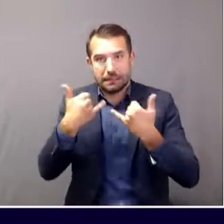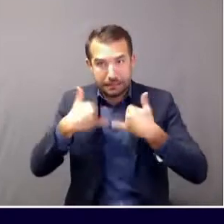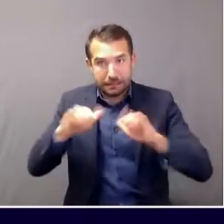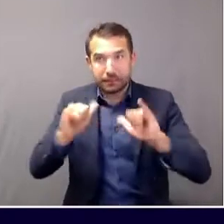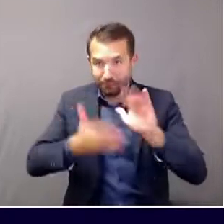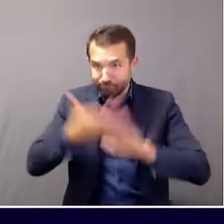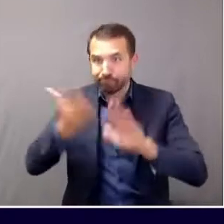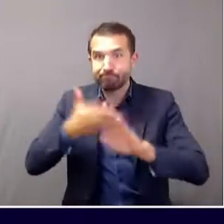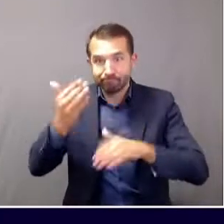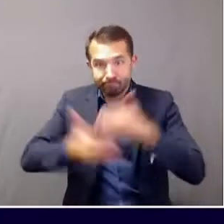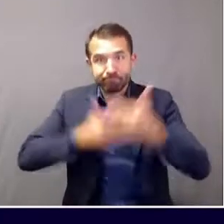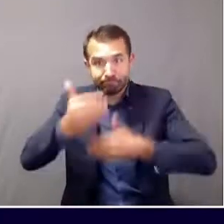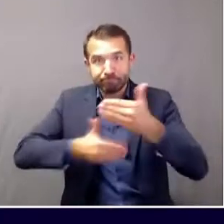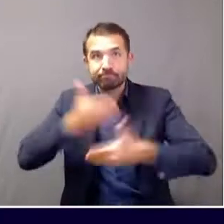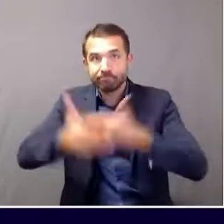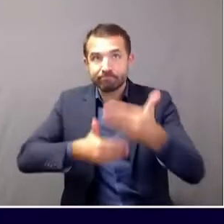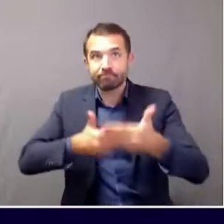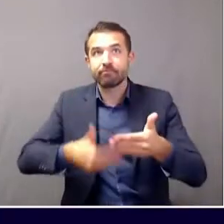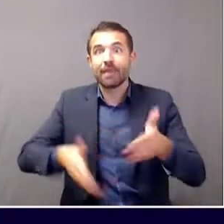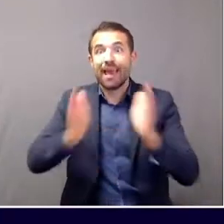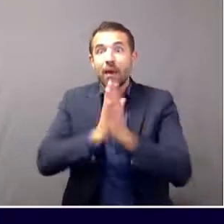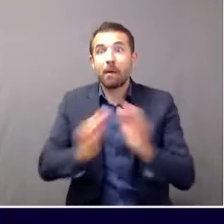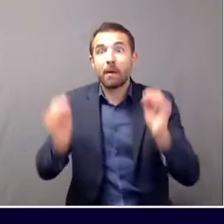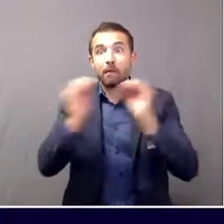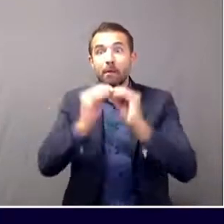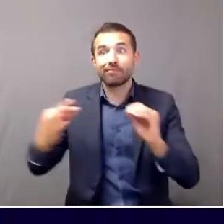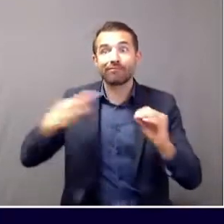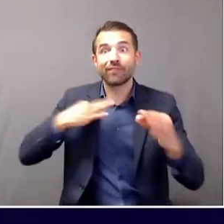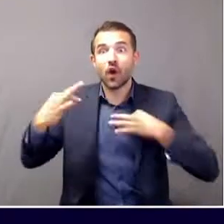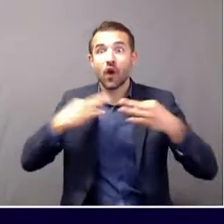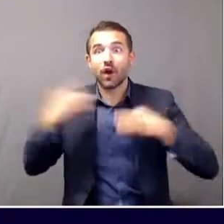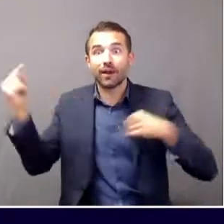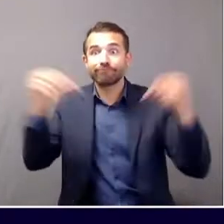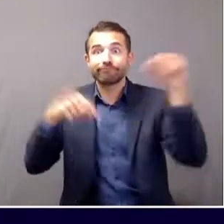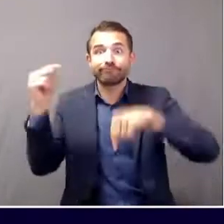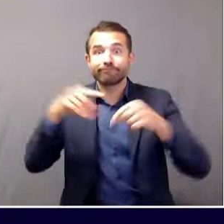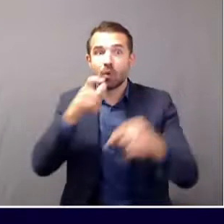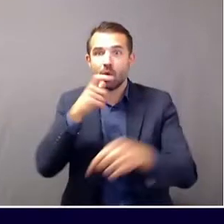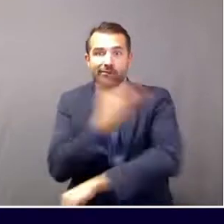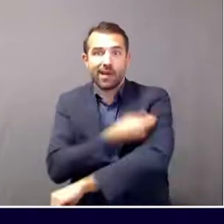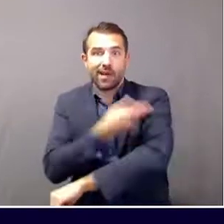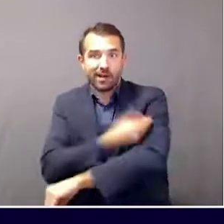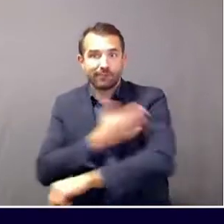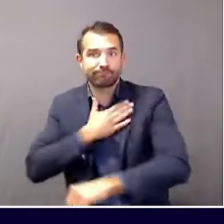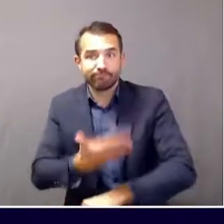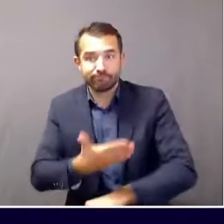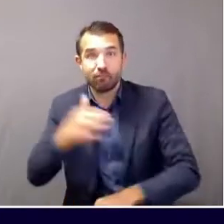three a process